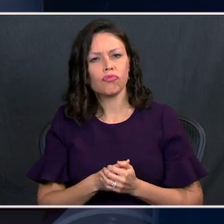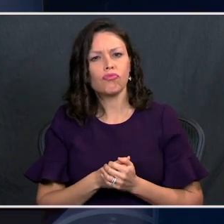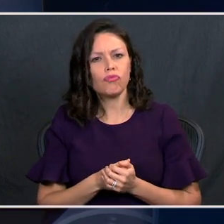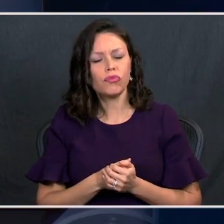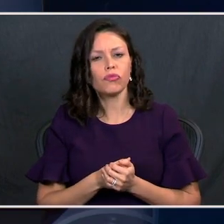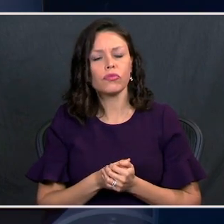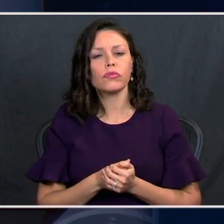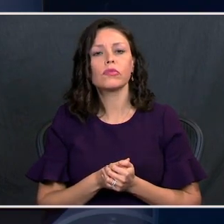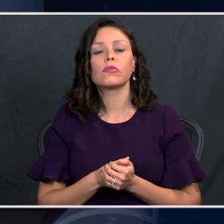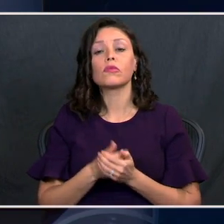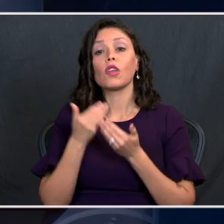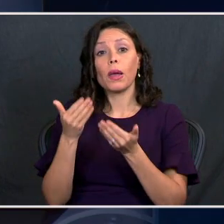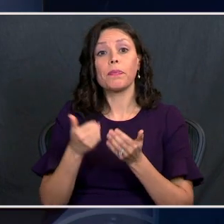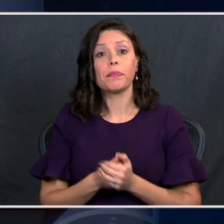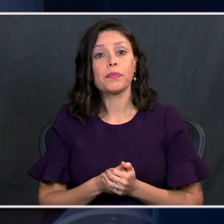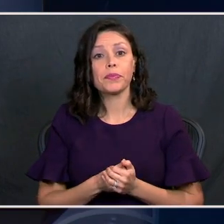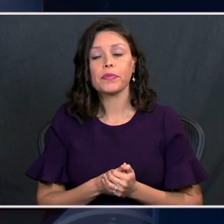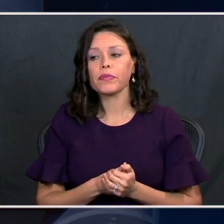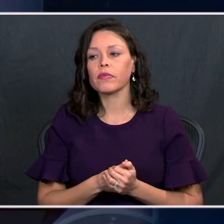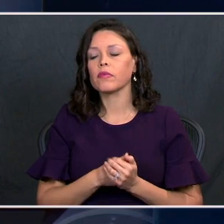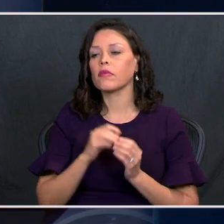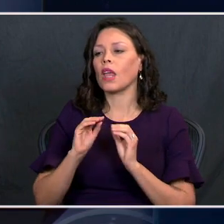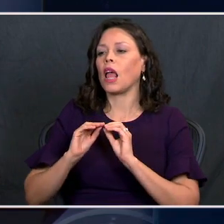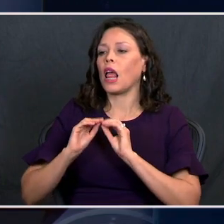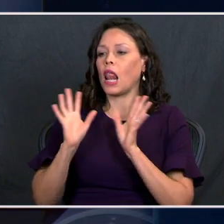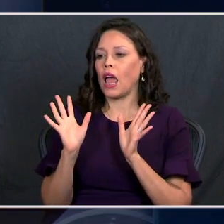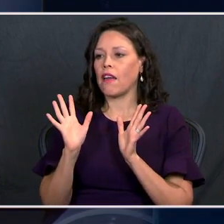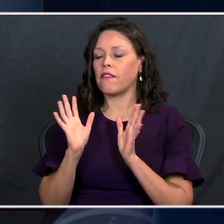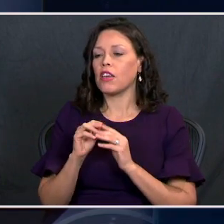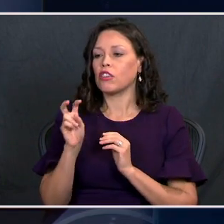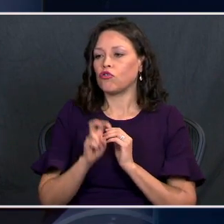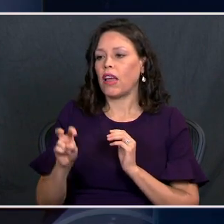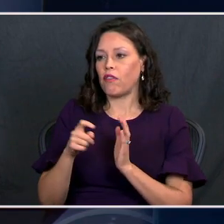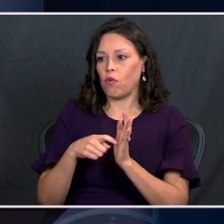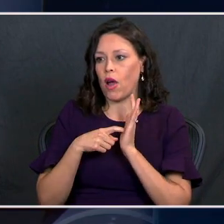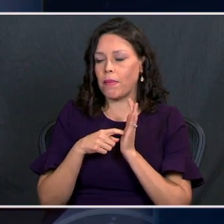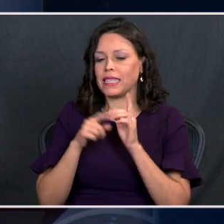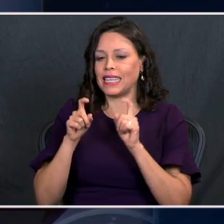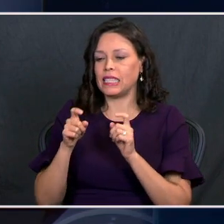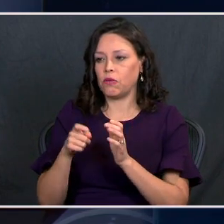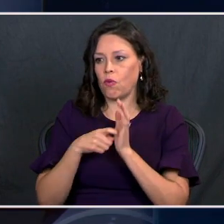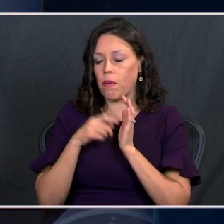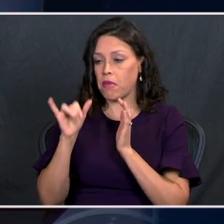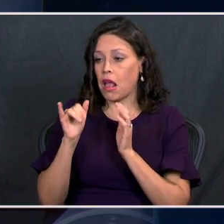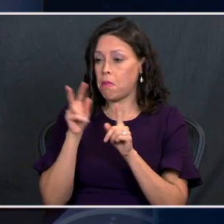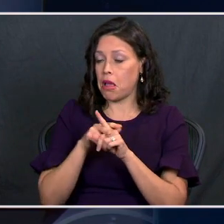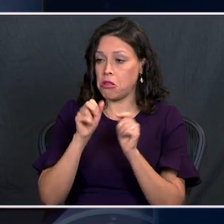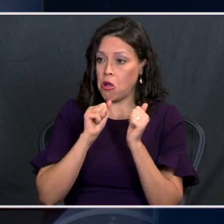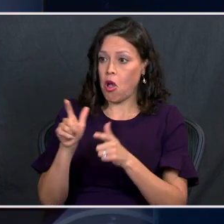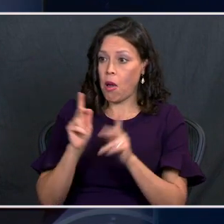Go ahead. The Press: Can I just ask you to clarify the travel requirement, or the testing requirement? Ms. Psaki: Mm-hm. The Press: That applies to all people boarding planes